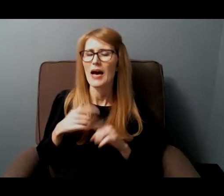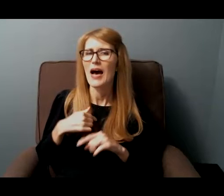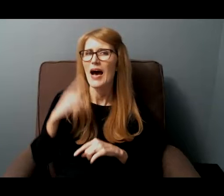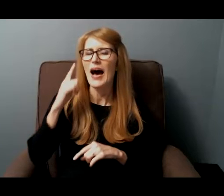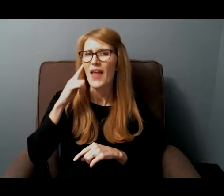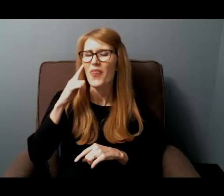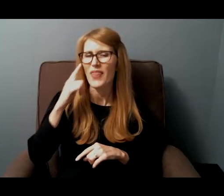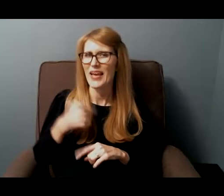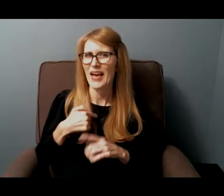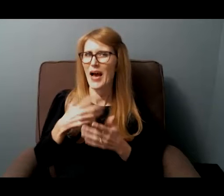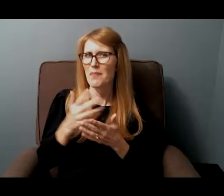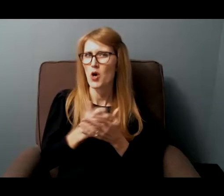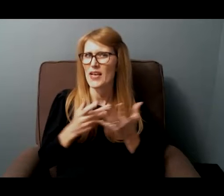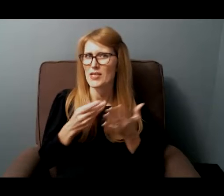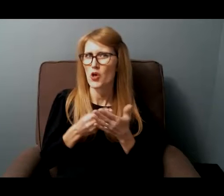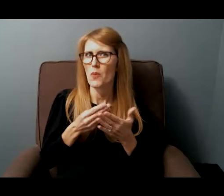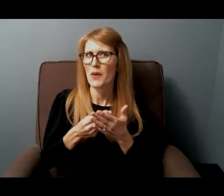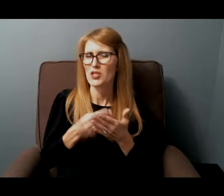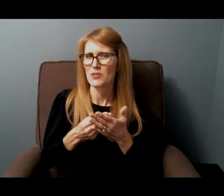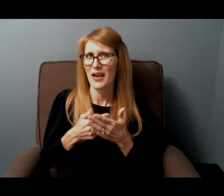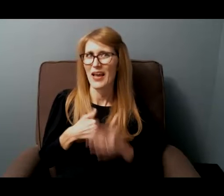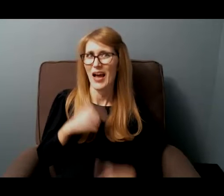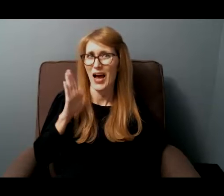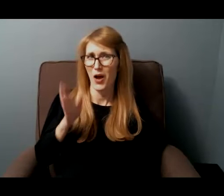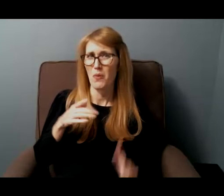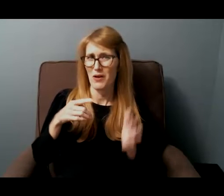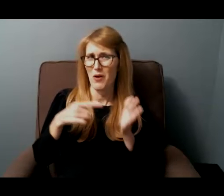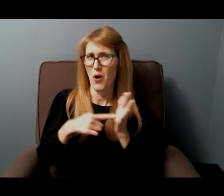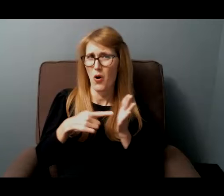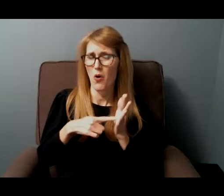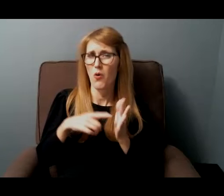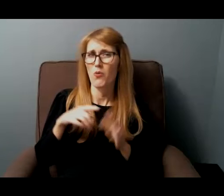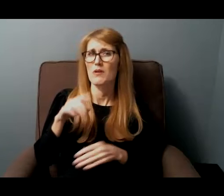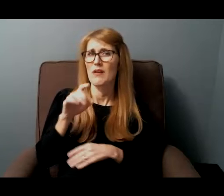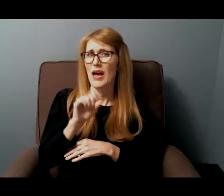am earning so much I am going to end up owing SSDI back, and can you voluntarily suspend it? That,